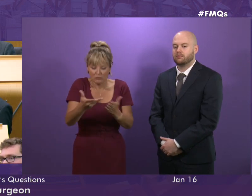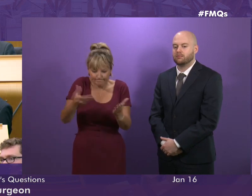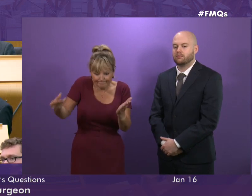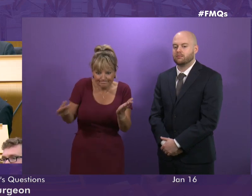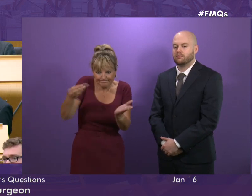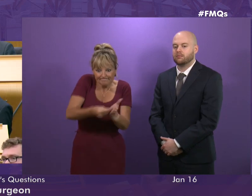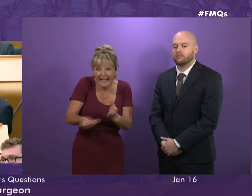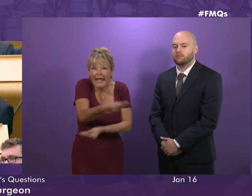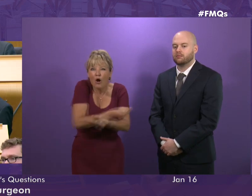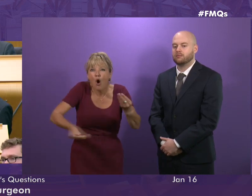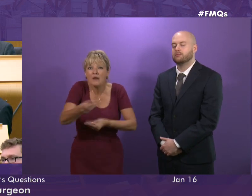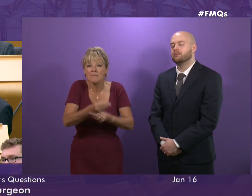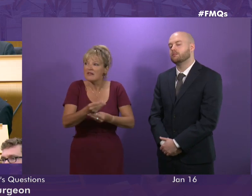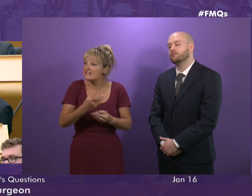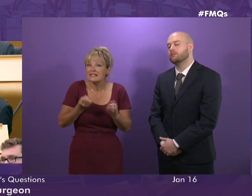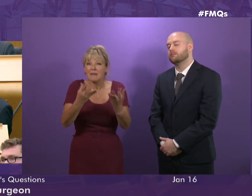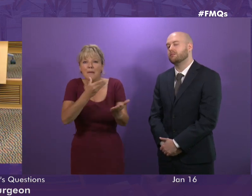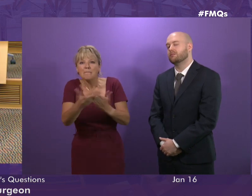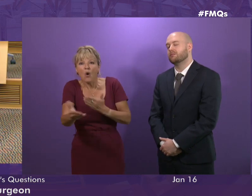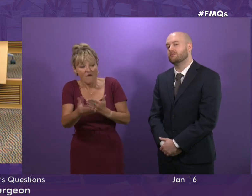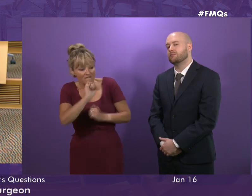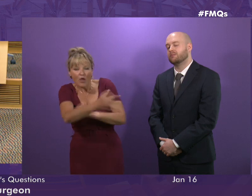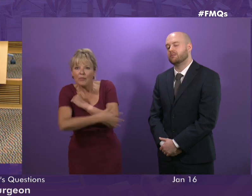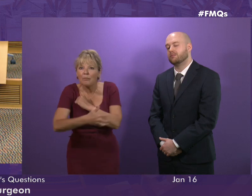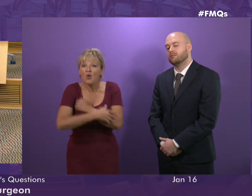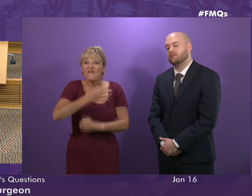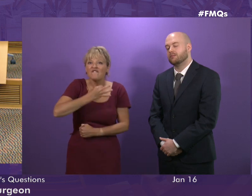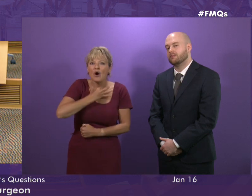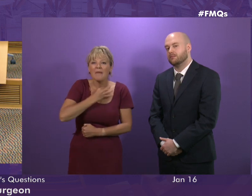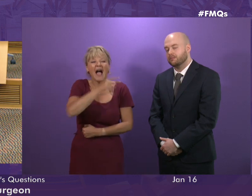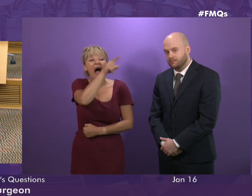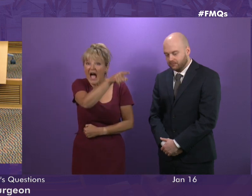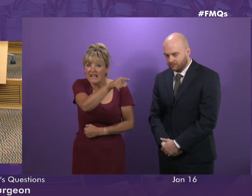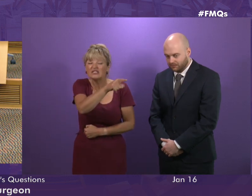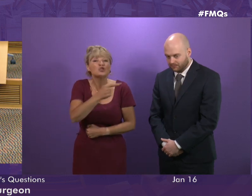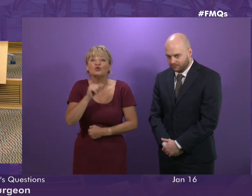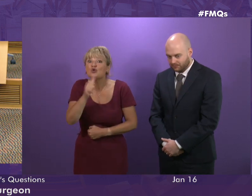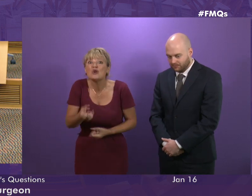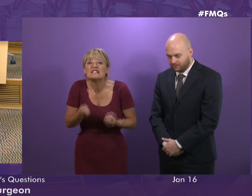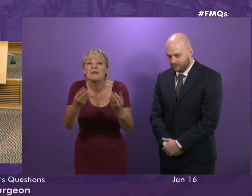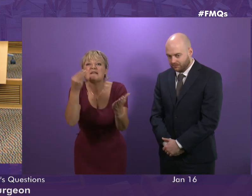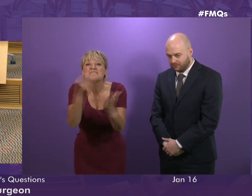spending more to protect the most vulnerable and not spending money on new weapons of mass